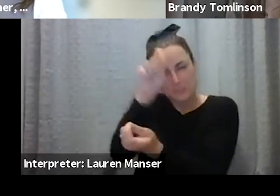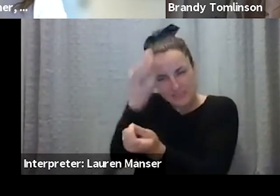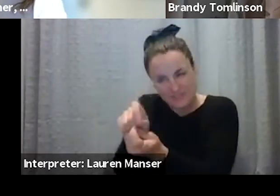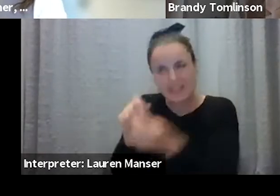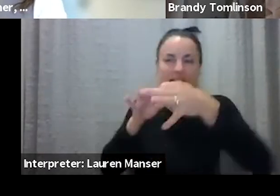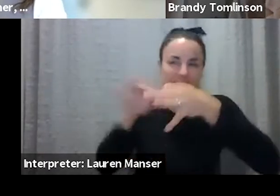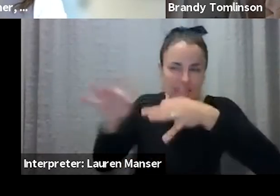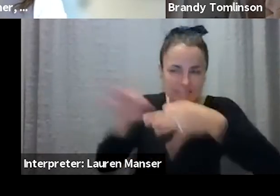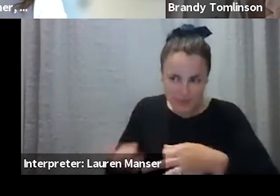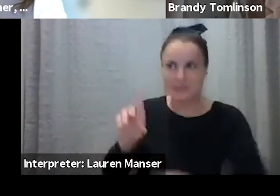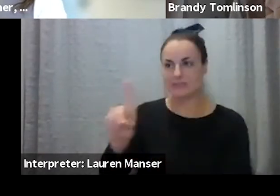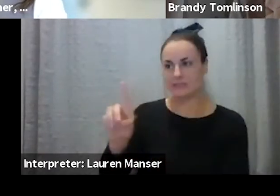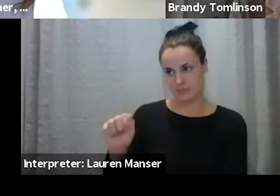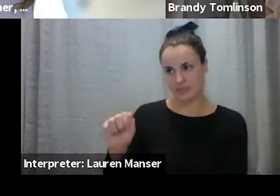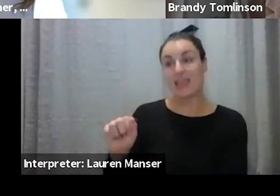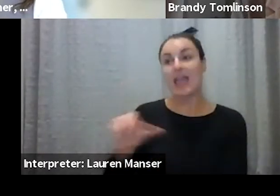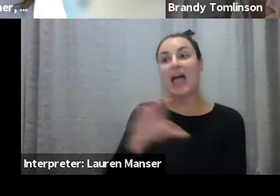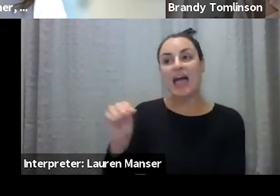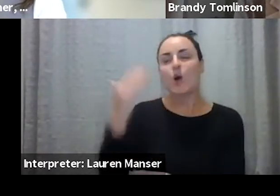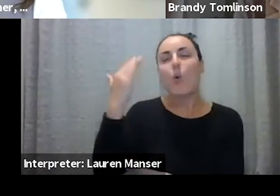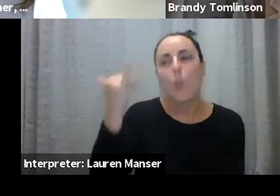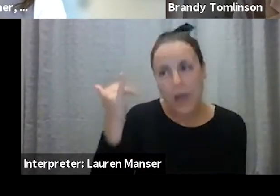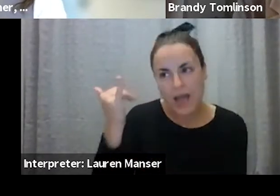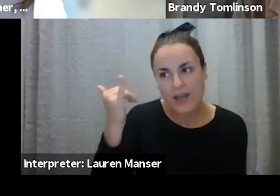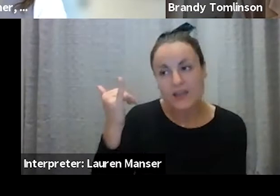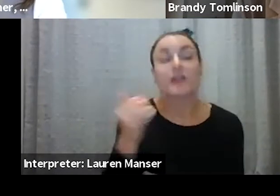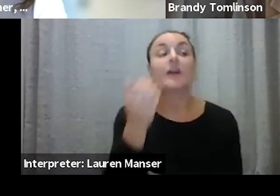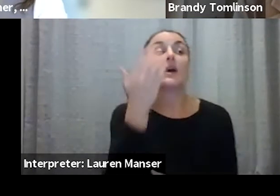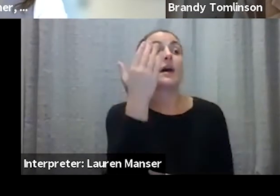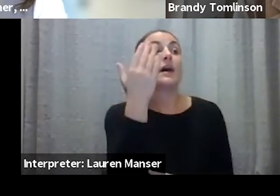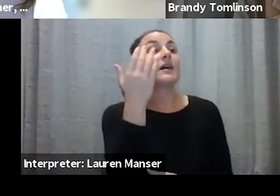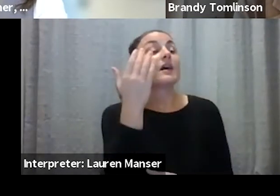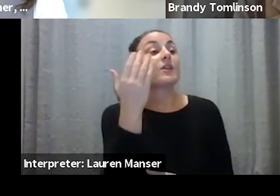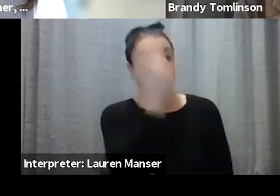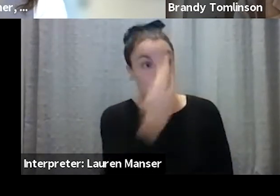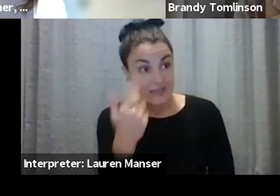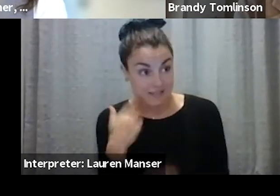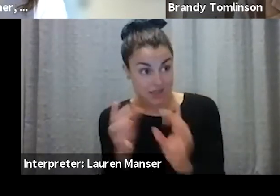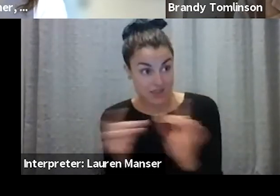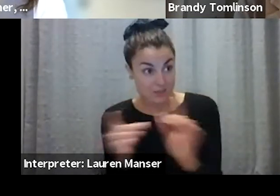Because oftentimes if the school district couldn't identified your child as someone that may need accommodation,